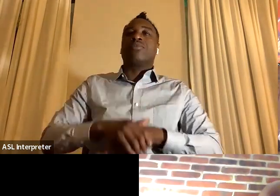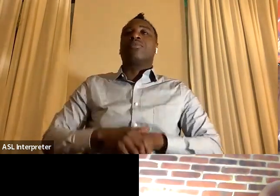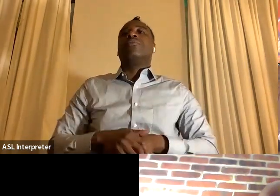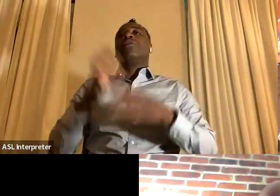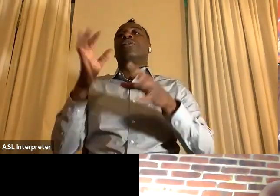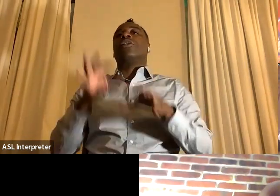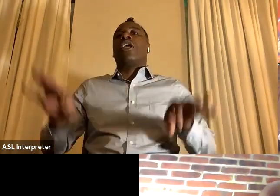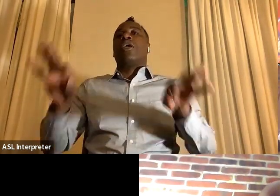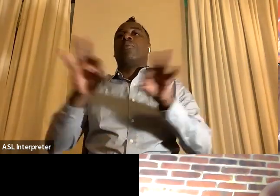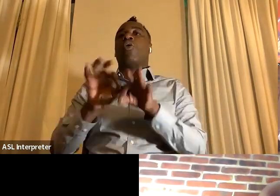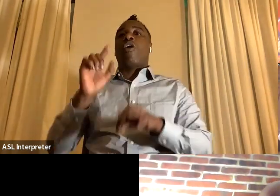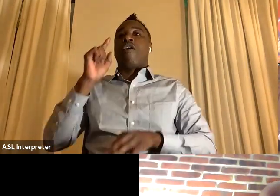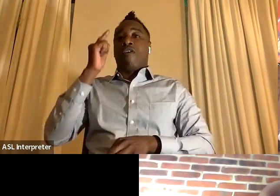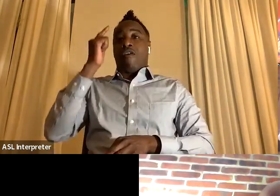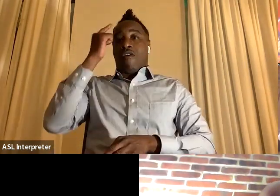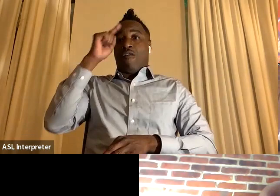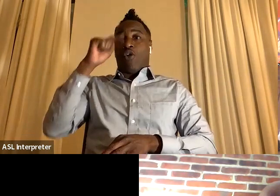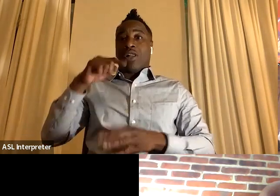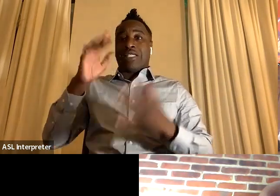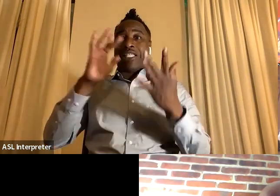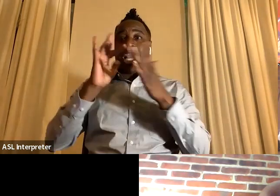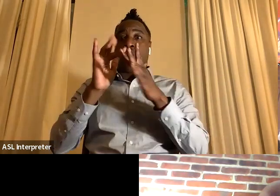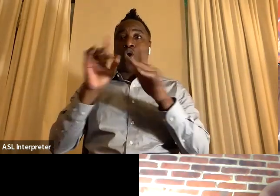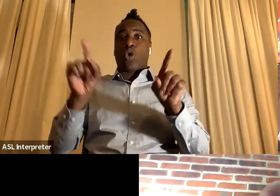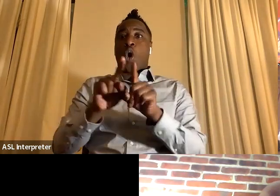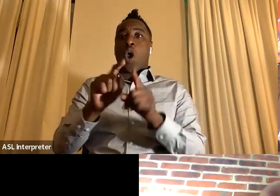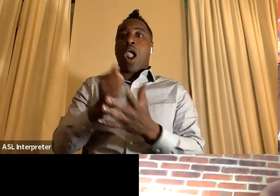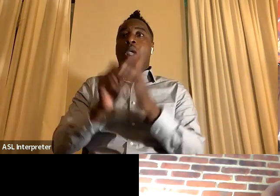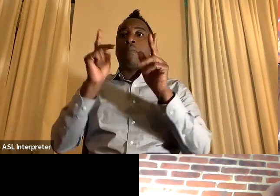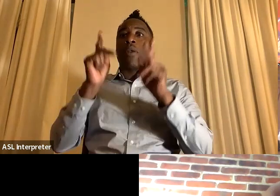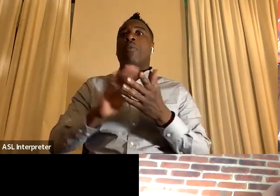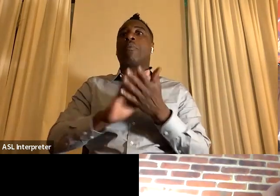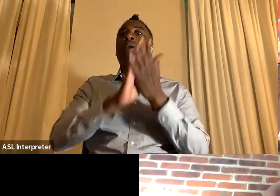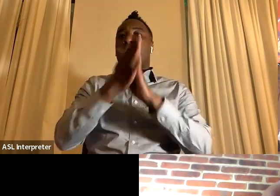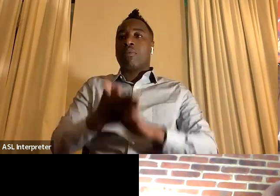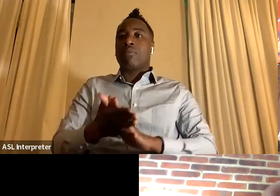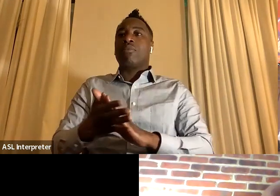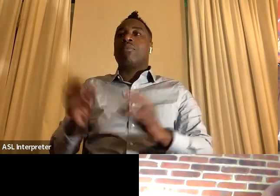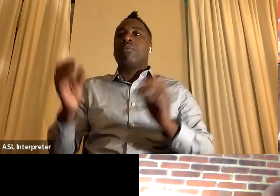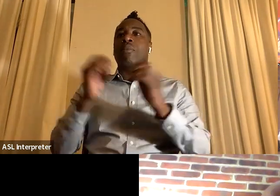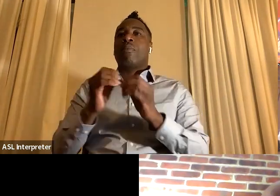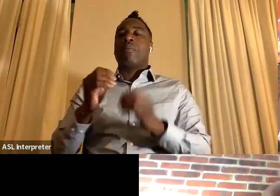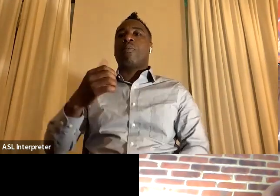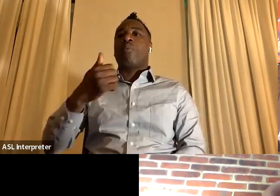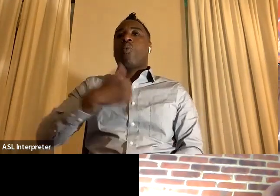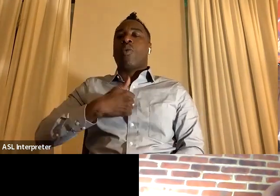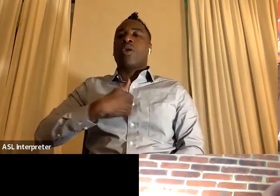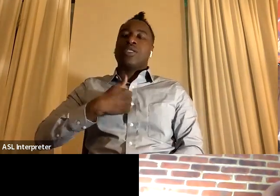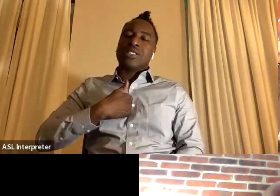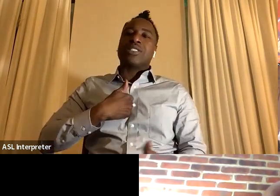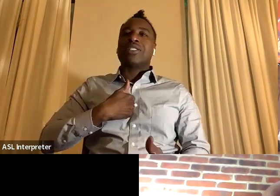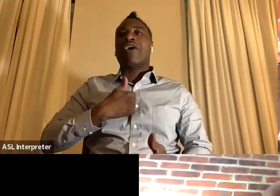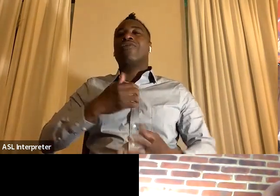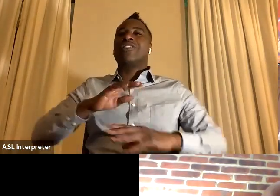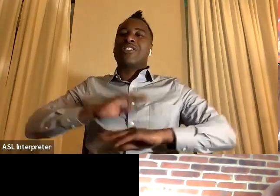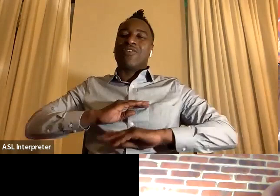Network to also try to help people become more self-sufficient and address some of the other ills.